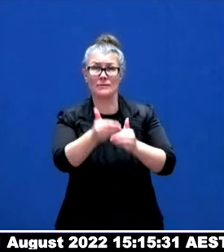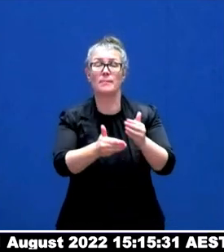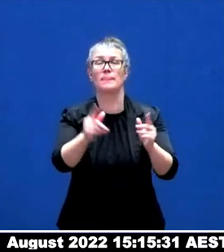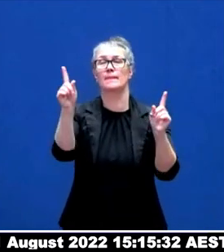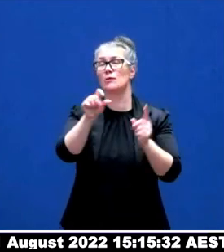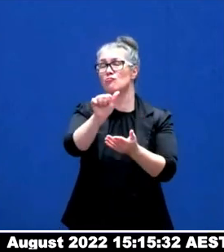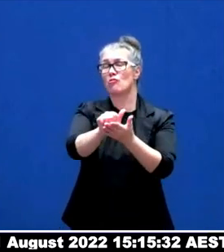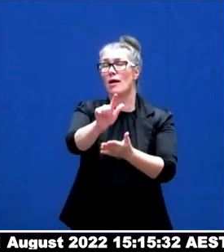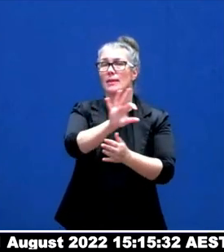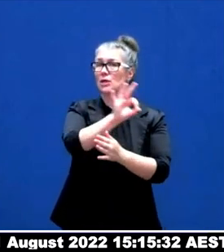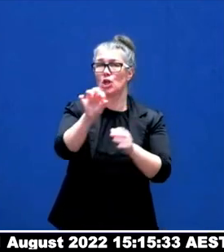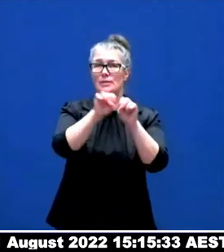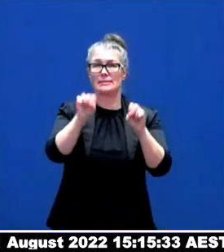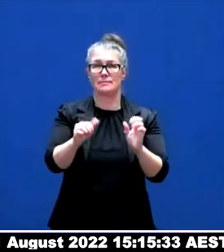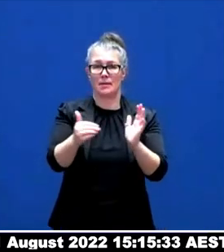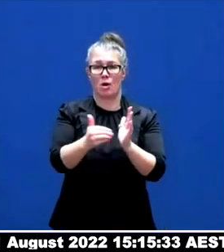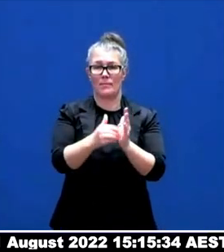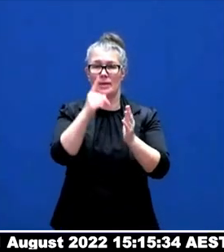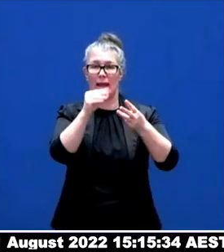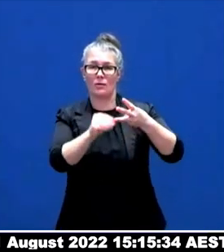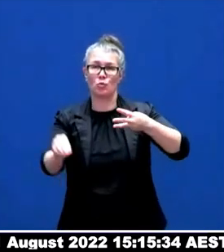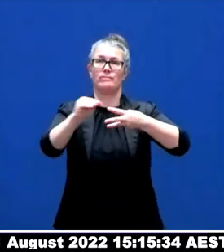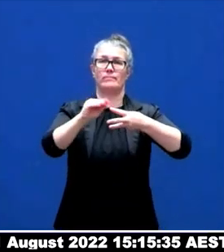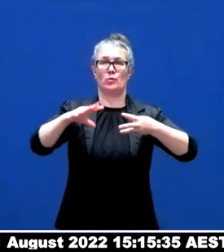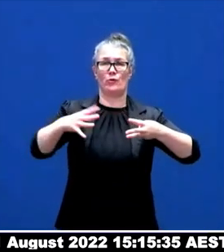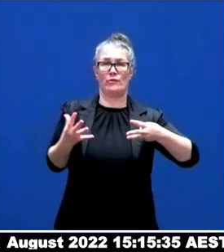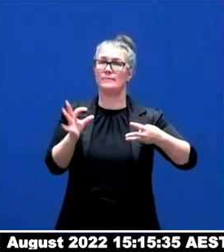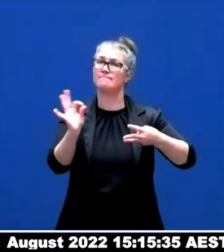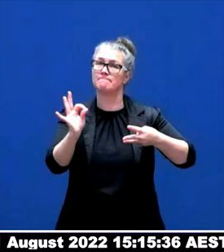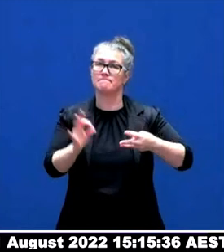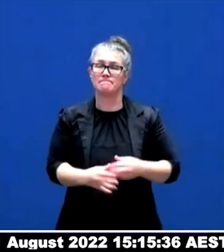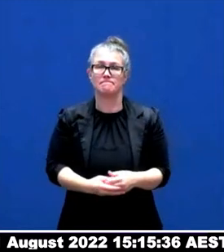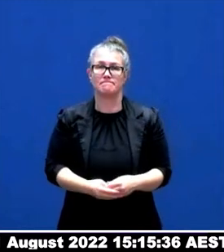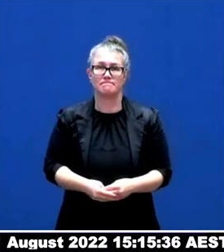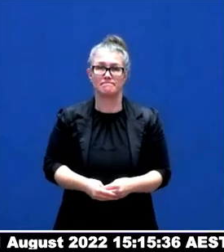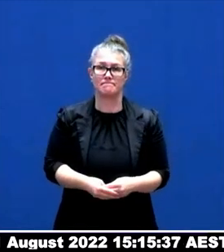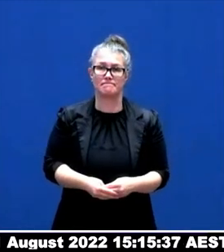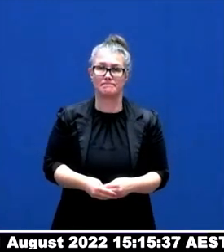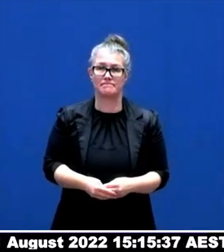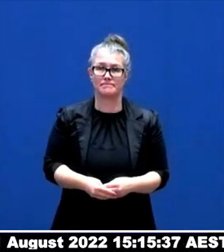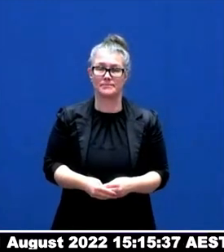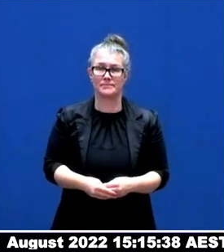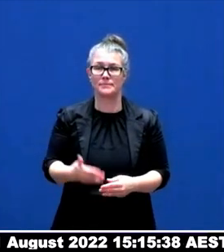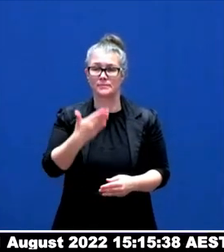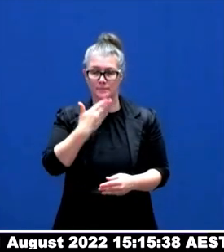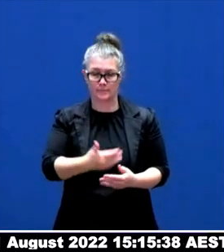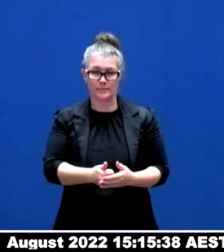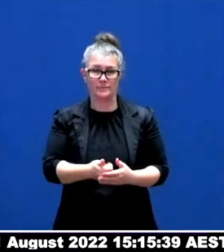system for us to do that. Thank you. Commissioner Ryan. COMMISSIONER RYAN: Thanks.